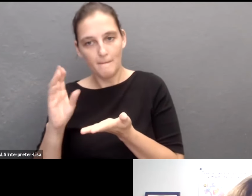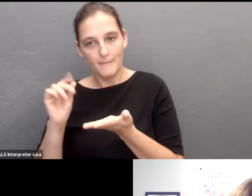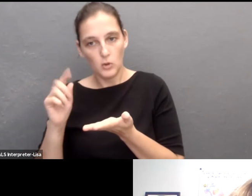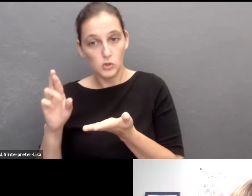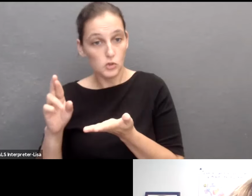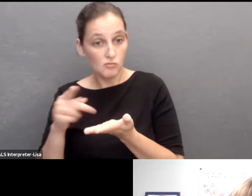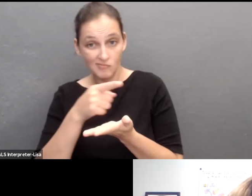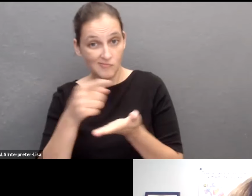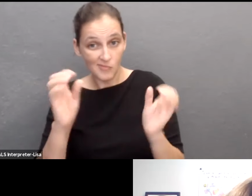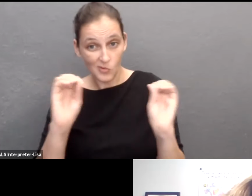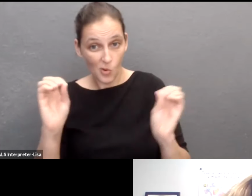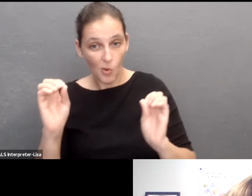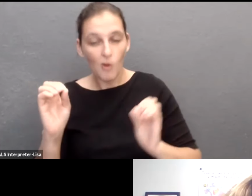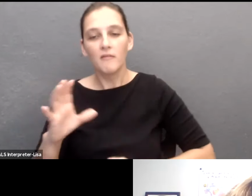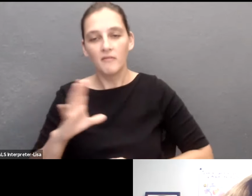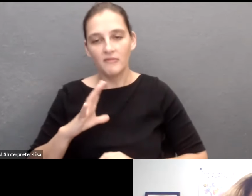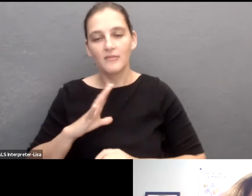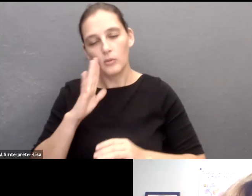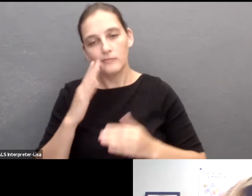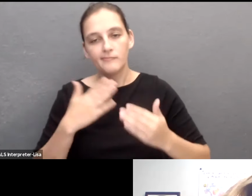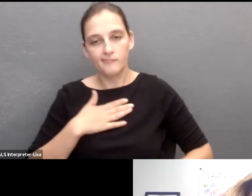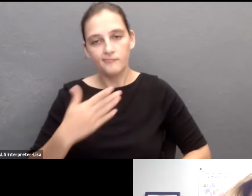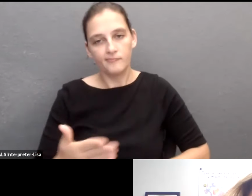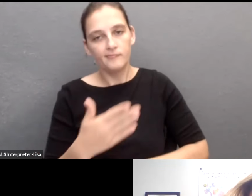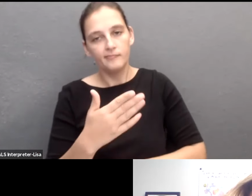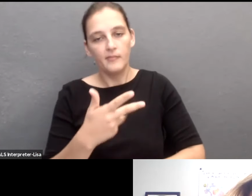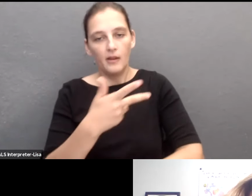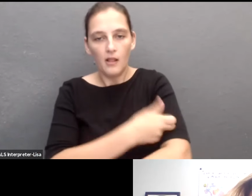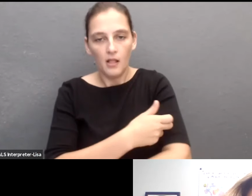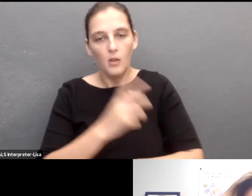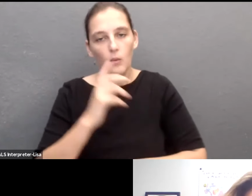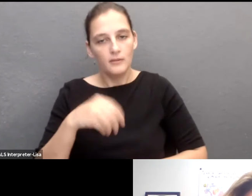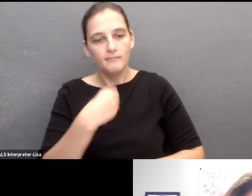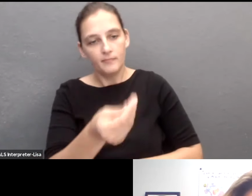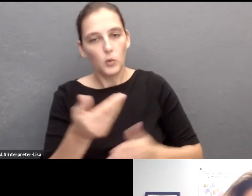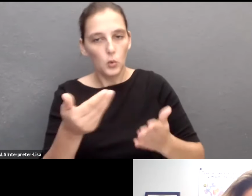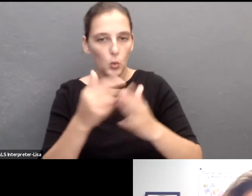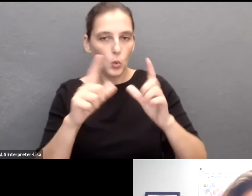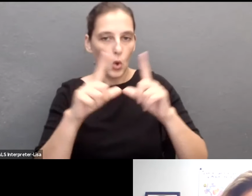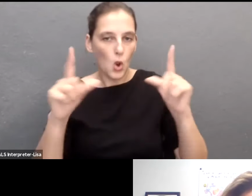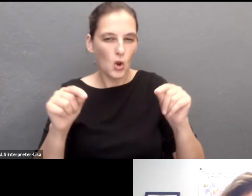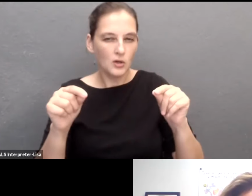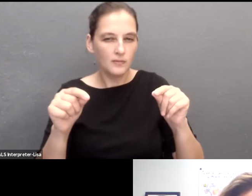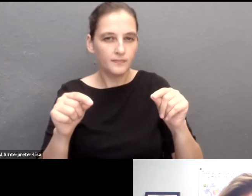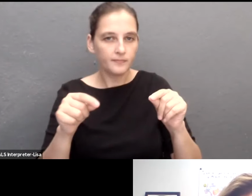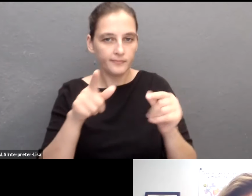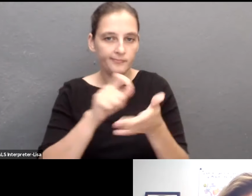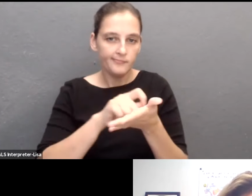but if you don't have it, we will still give you the vaccine. They'll give you another card, and just, you know, kind of write on there that it's the booster